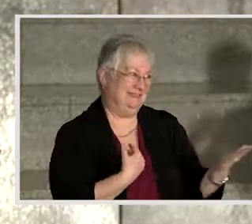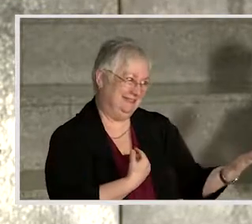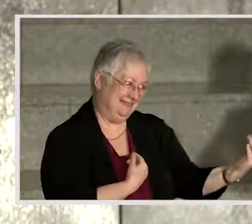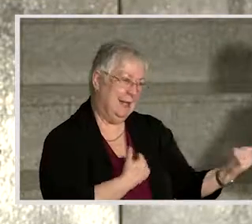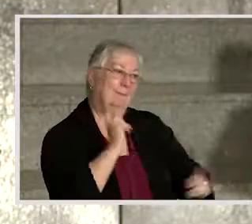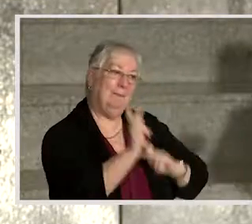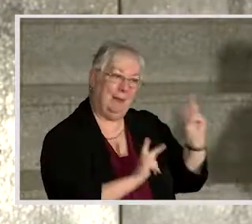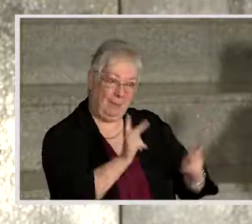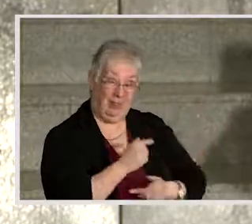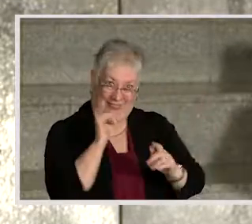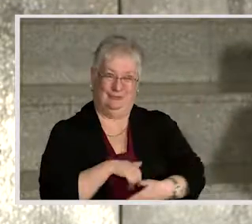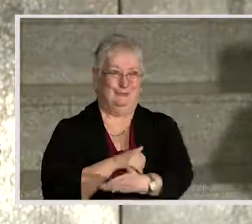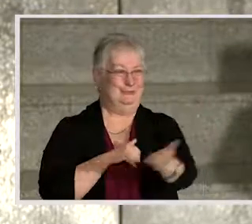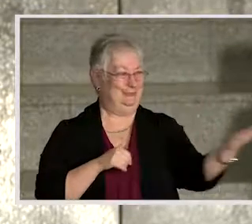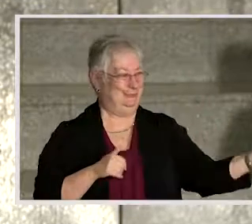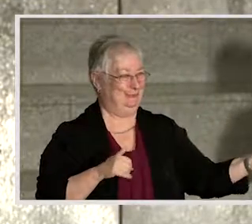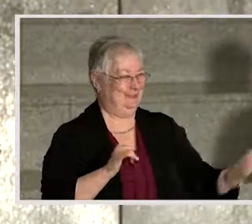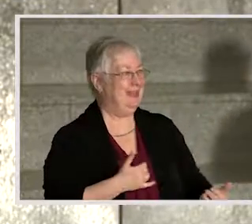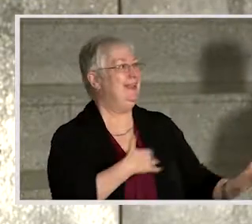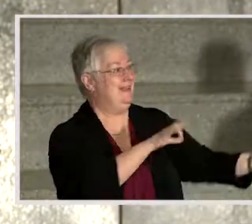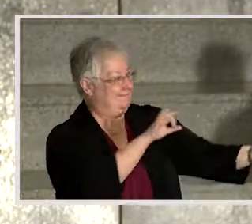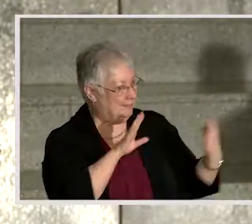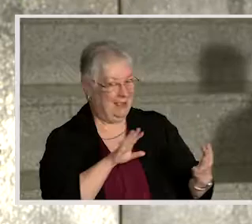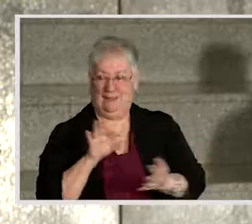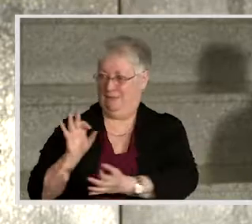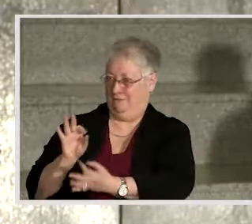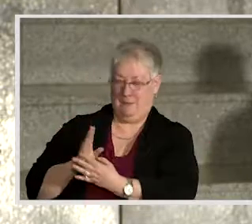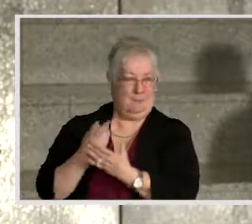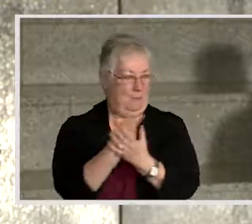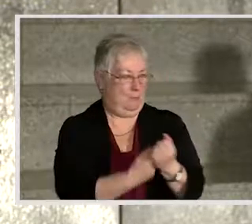THEN WE START -- THEY TALK TO THE CITY ADMINISTRATOR AND MAKE